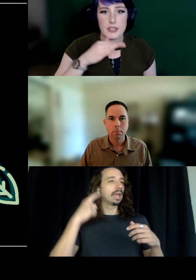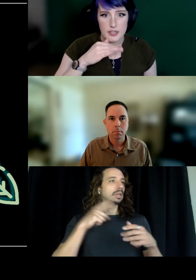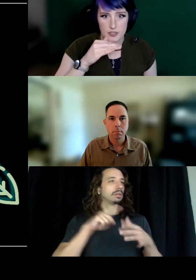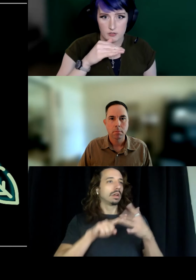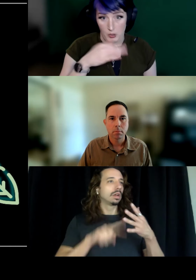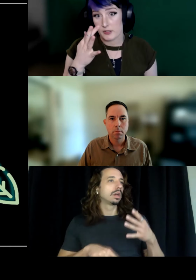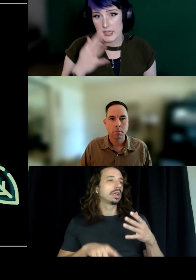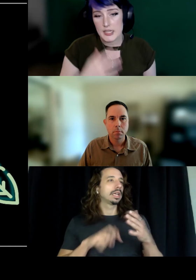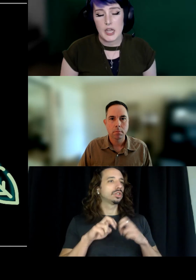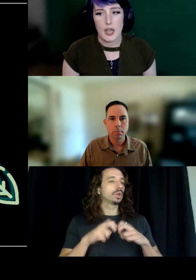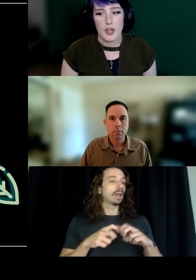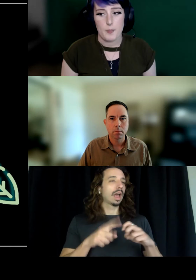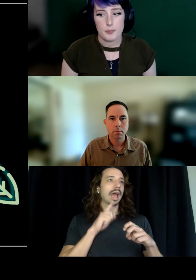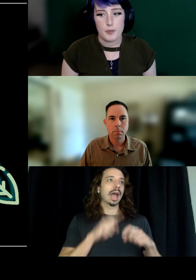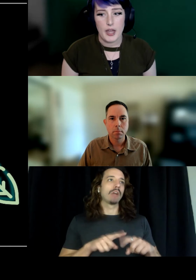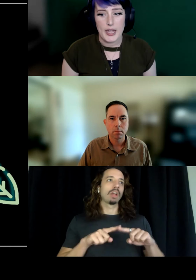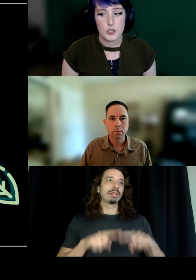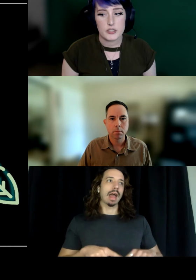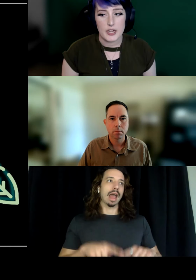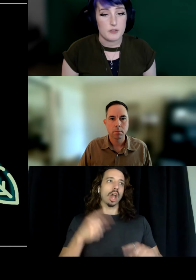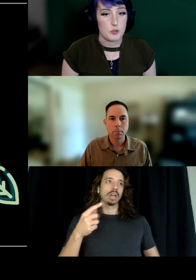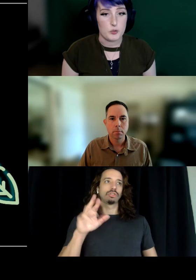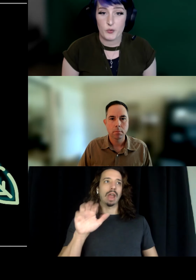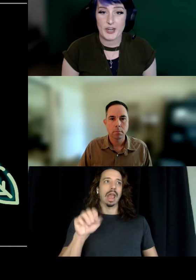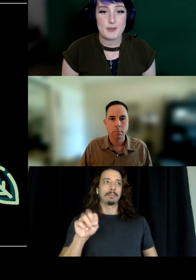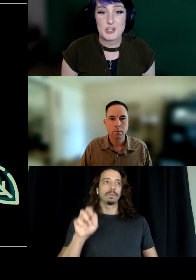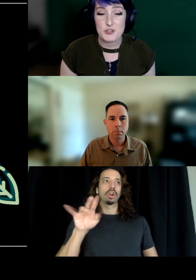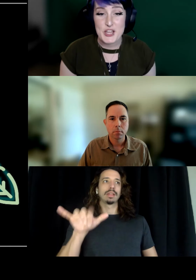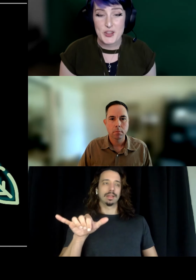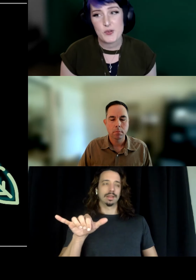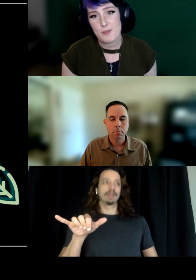things like Grammarly. I could not give you the recommendation for the other one,